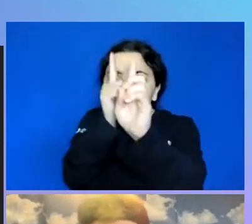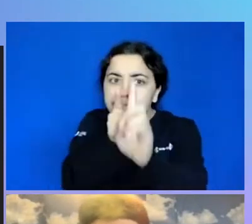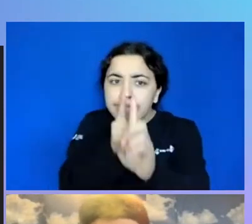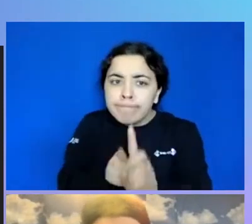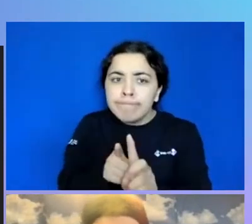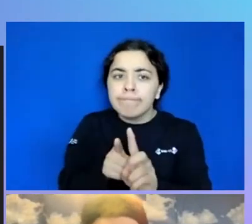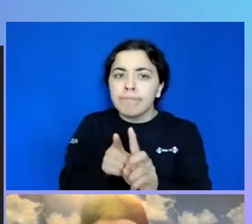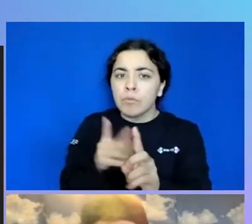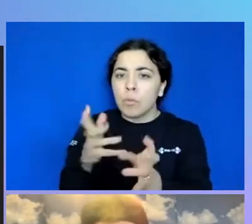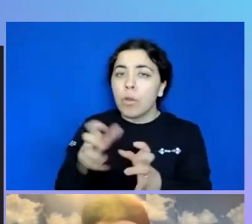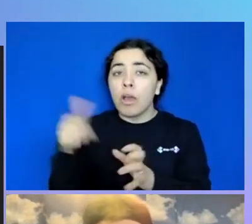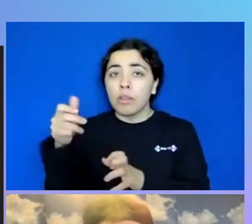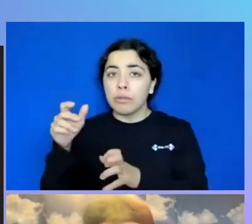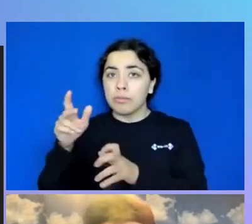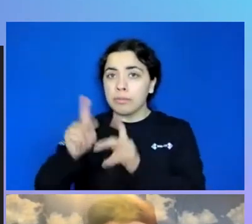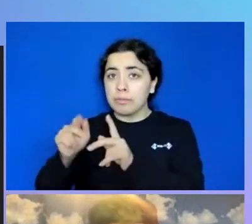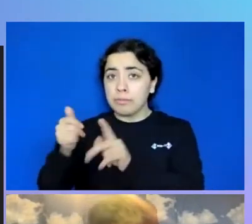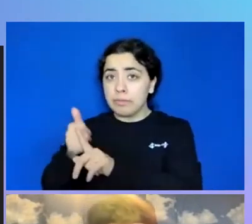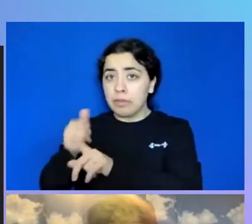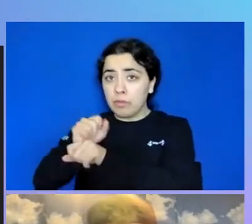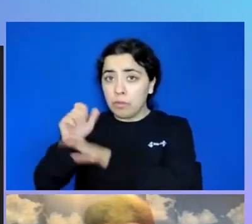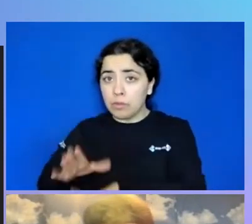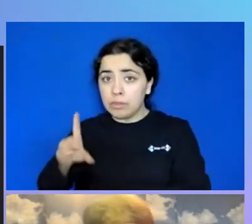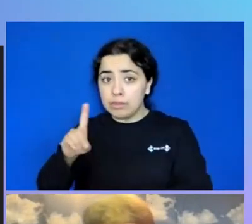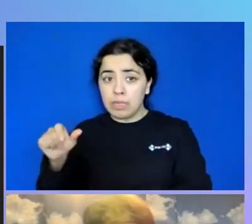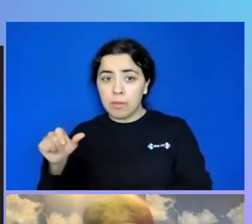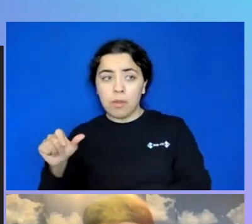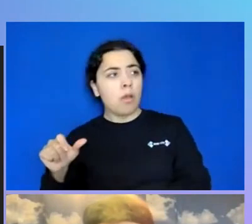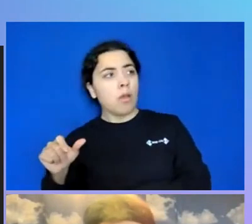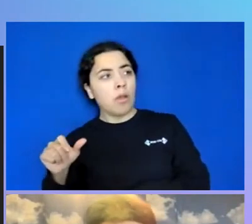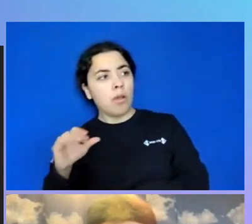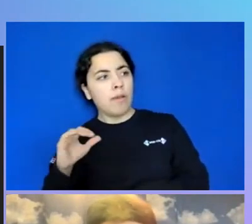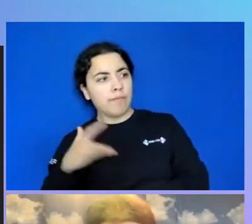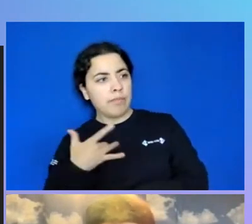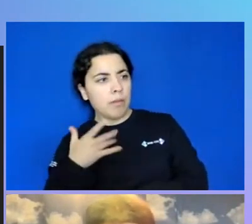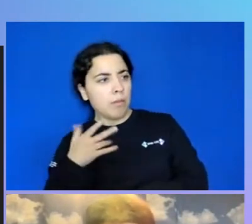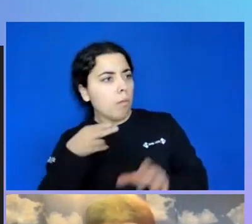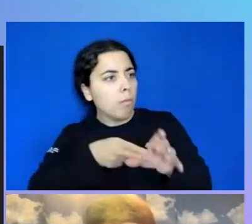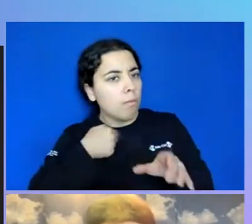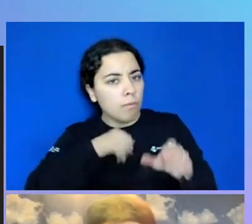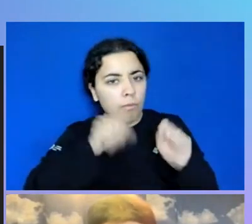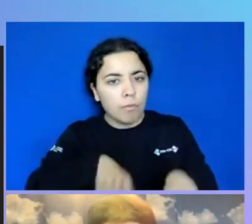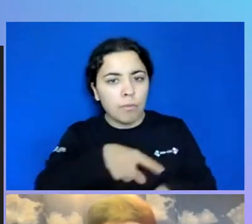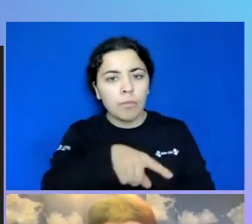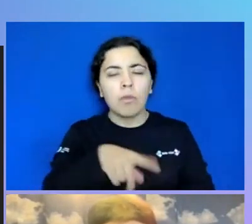progress that will help your organization achieve this inclusive work environment and